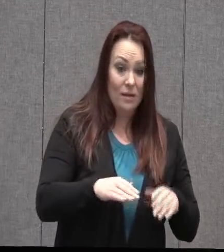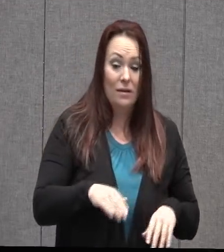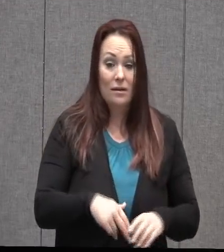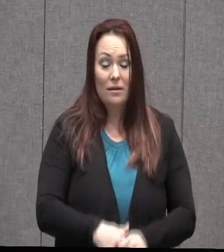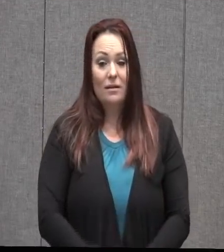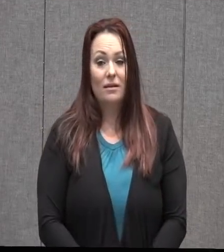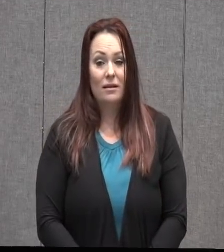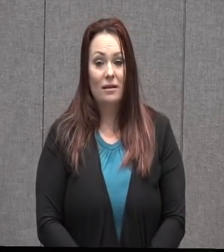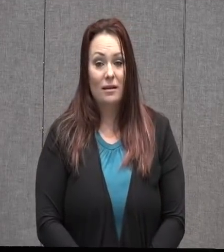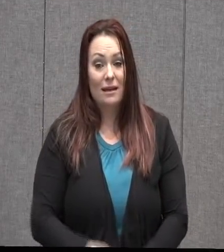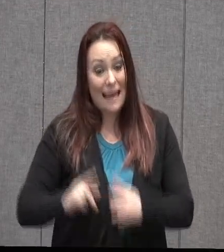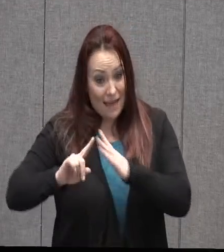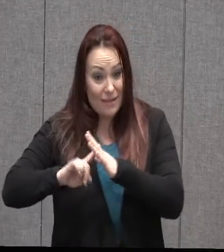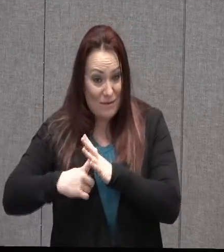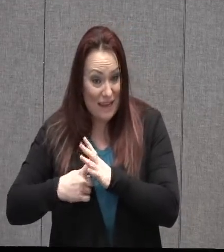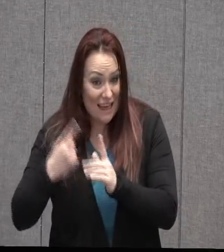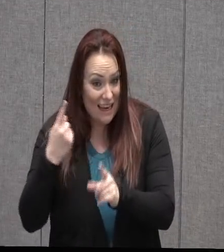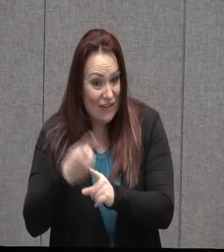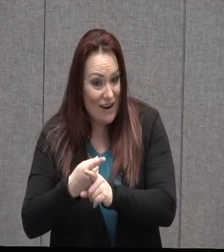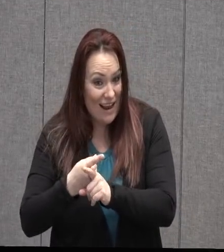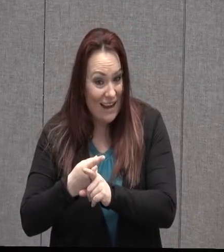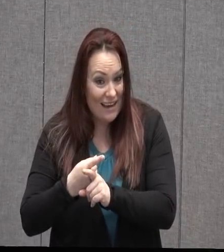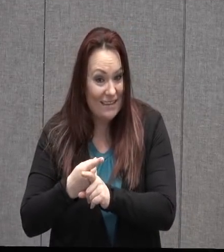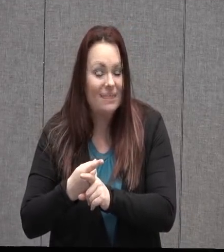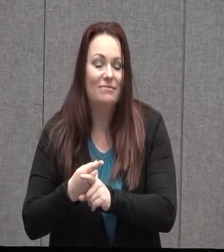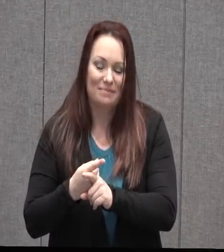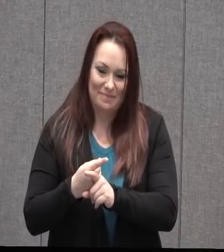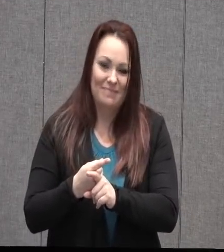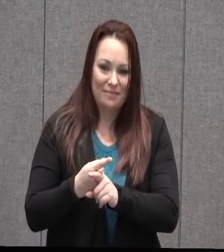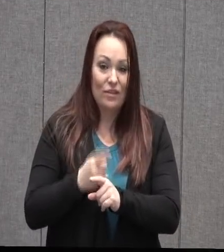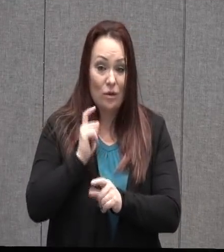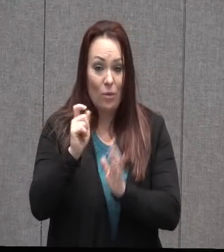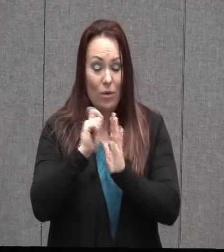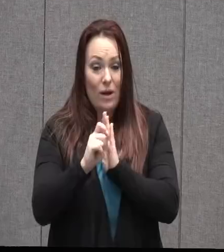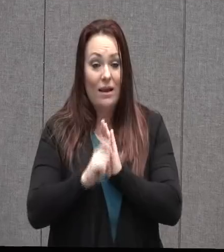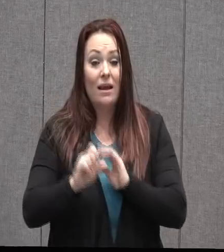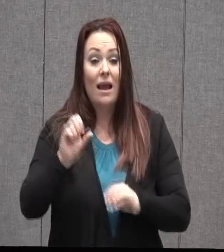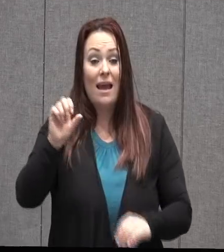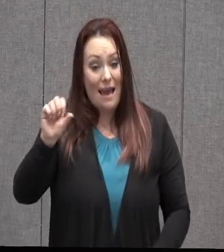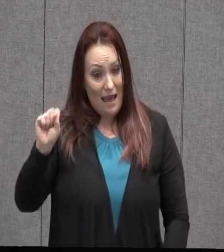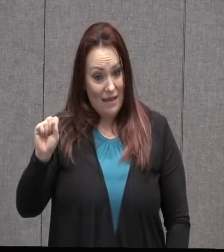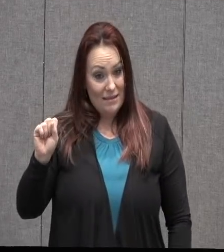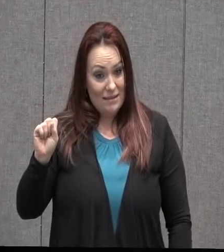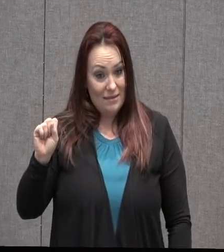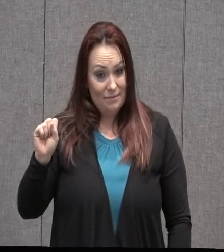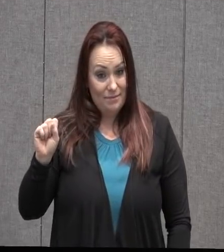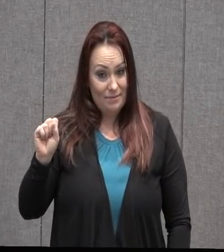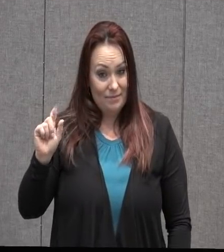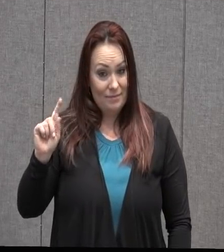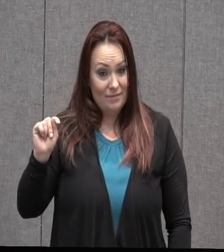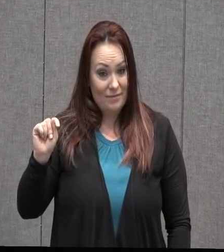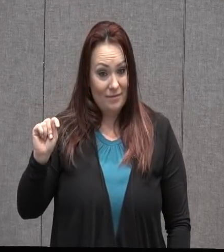You got it, it goes at the beginning, so we're gonna write it over here. S-T-E-P.